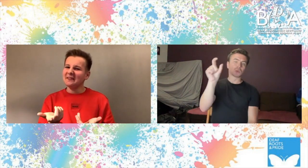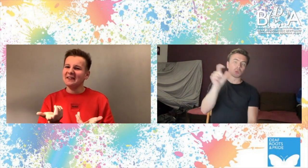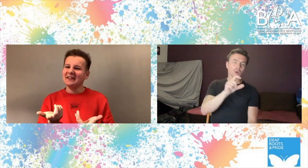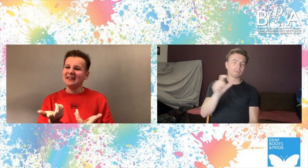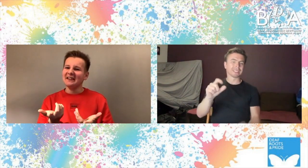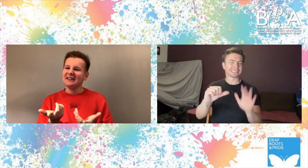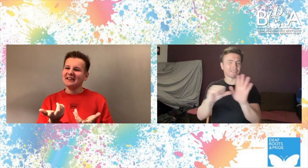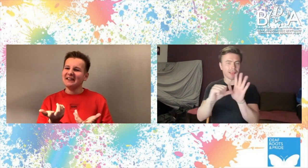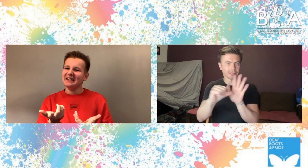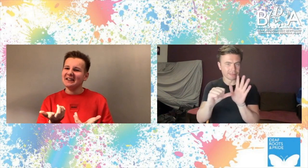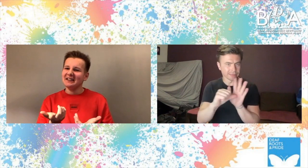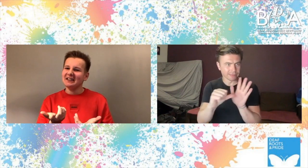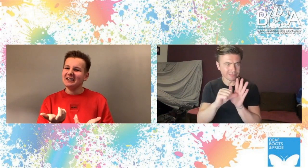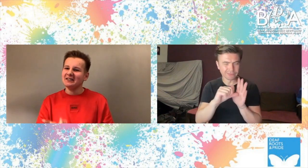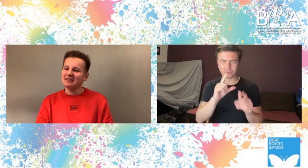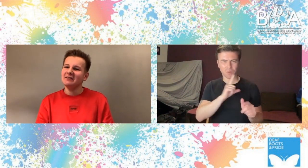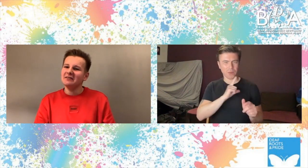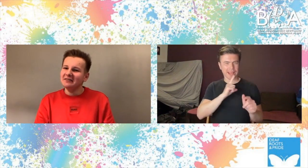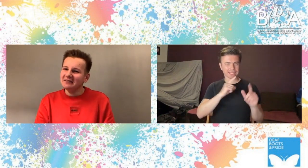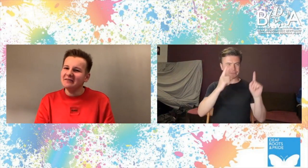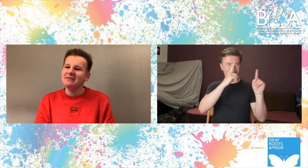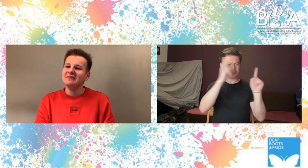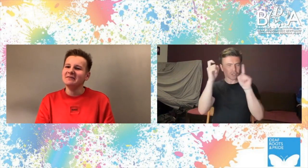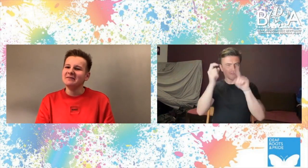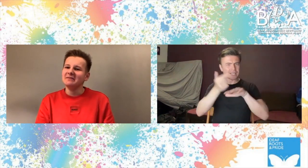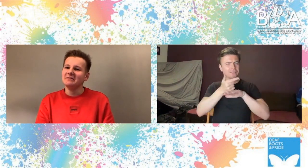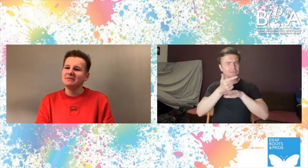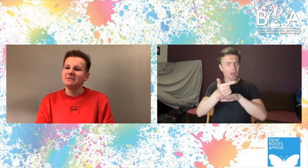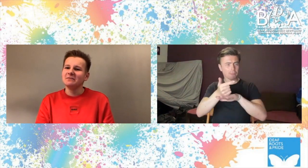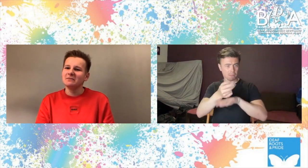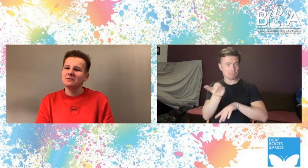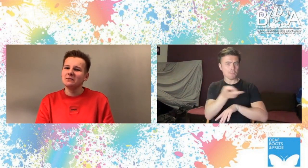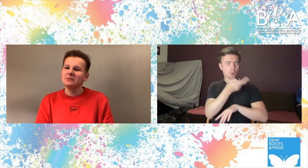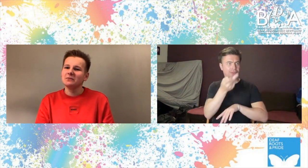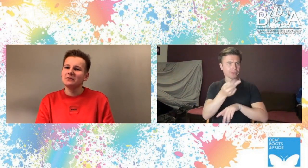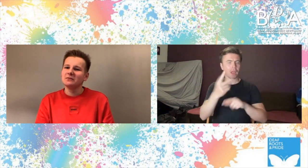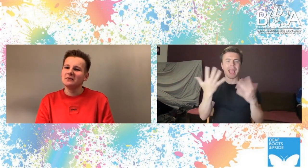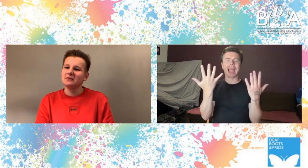Zoom is a bit difficult because photography and filmmaking are both